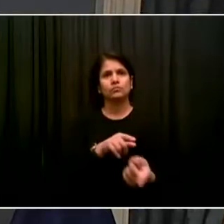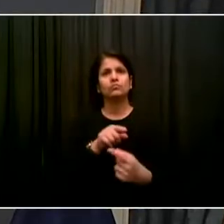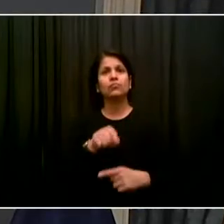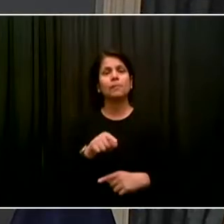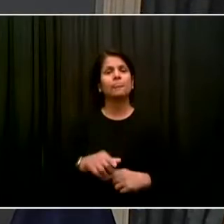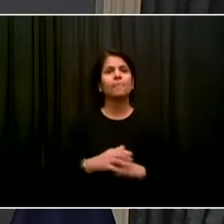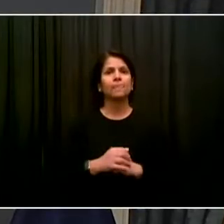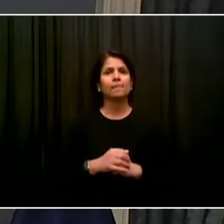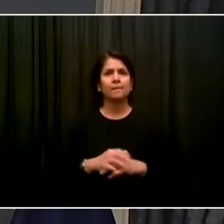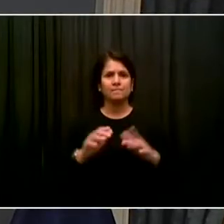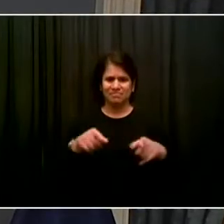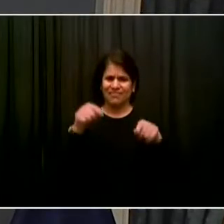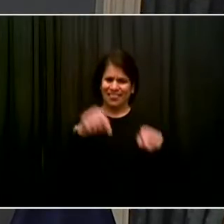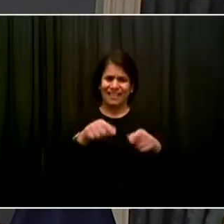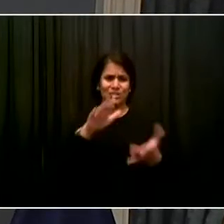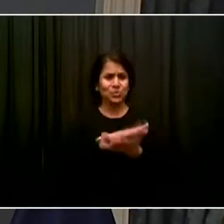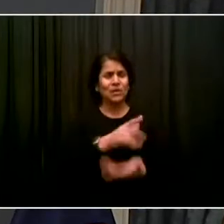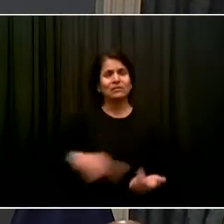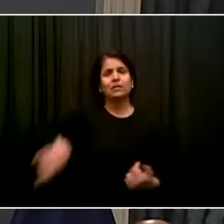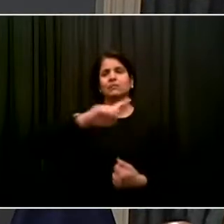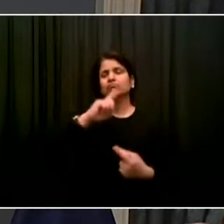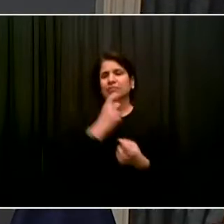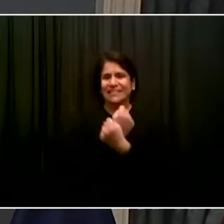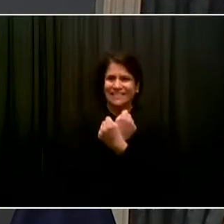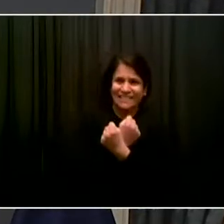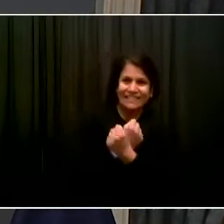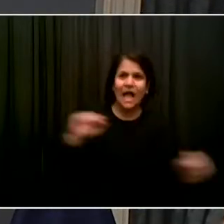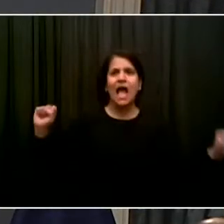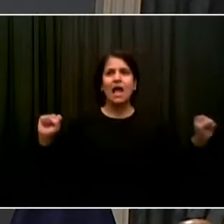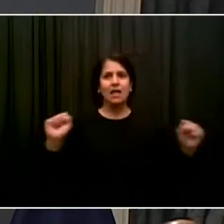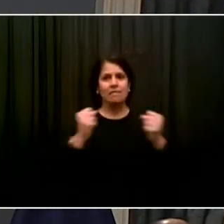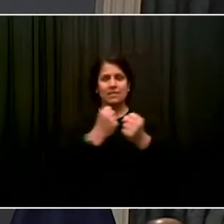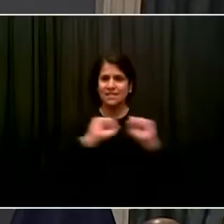ENCOURAGE STUDENTS BACK TO